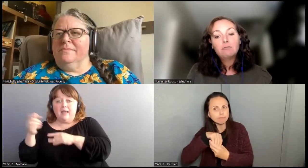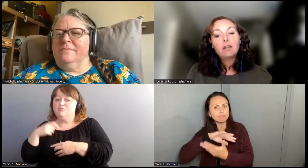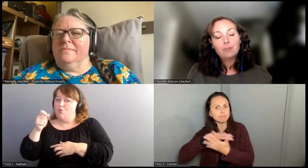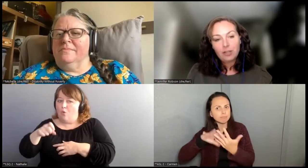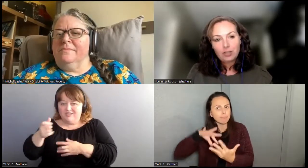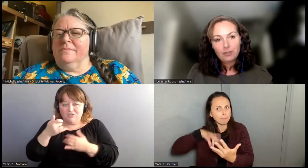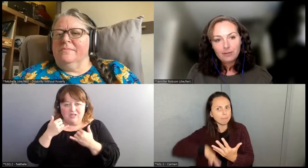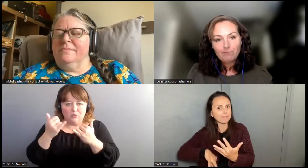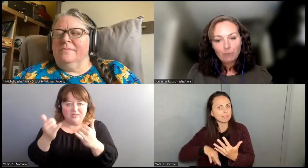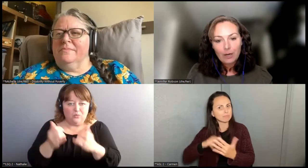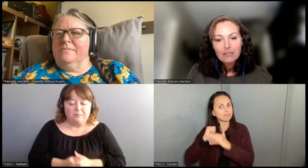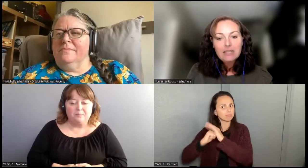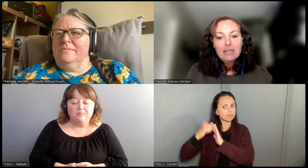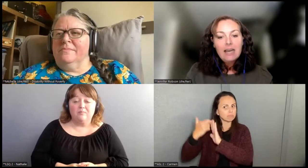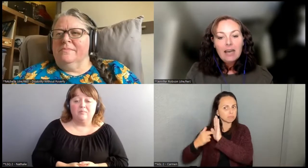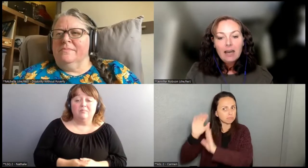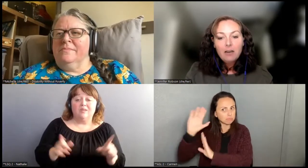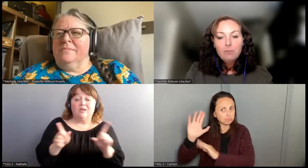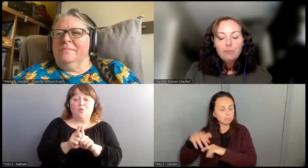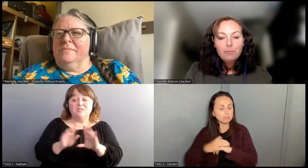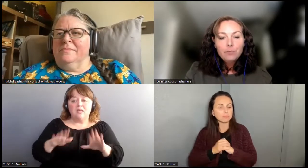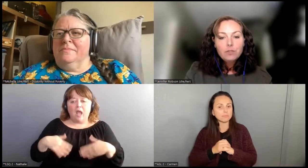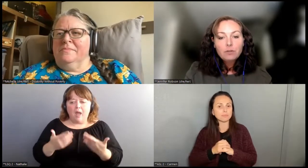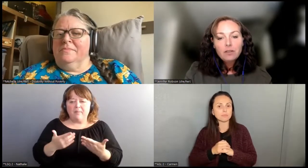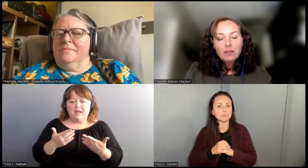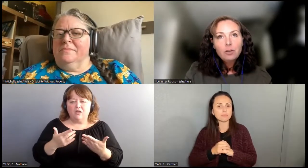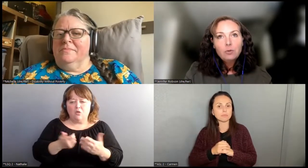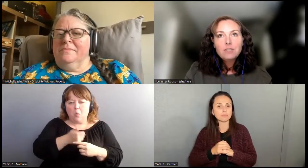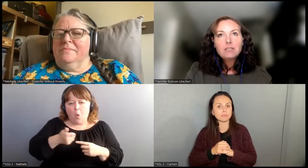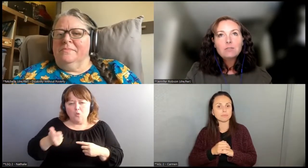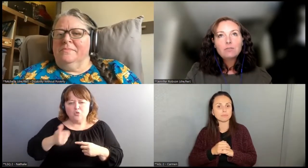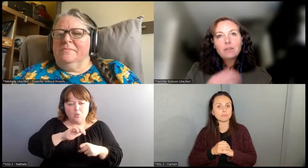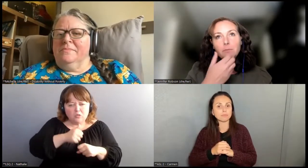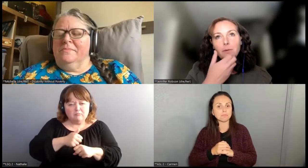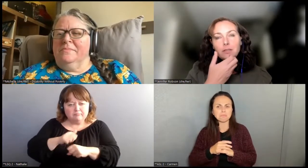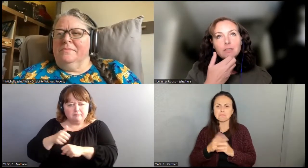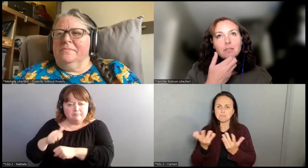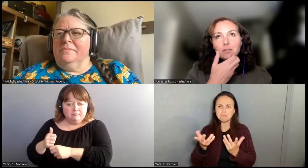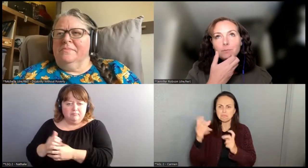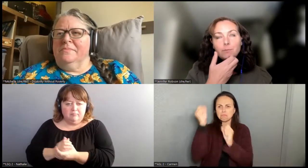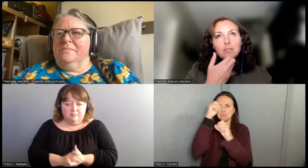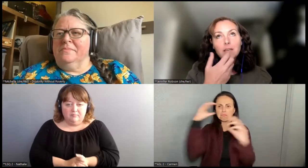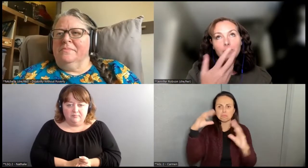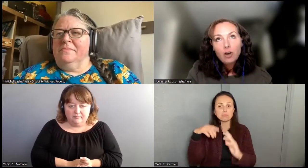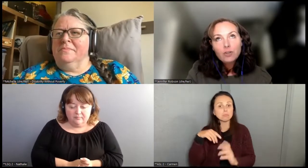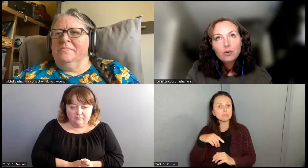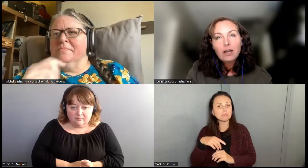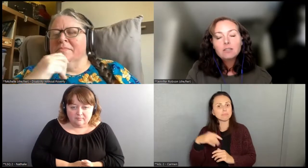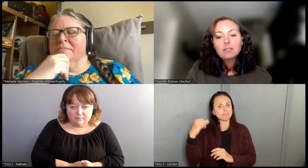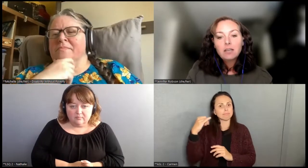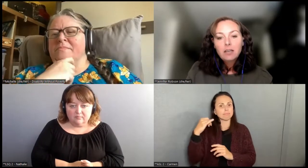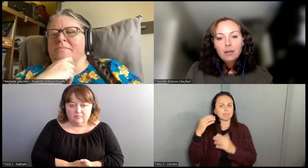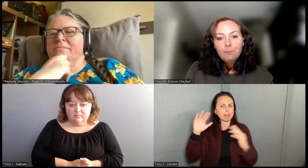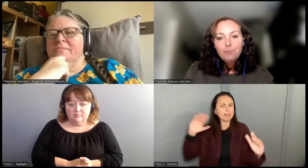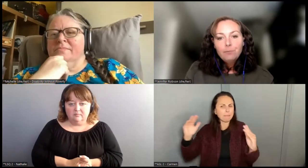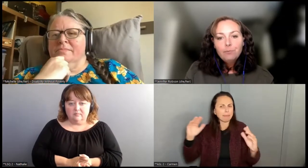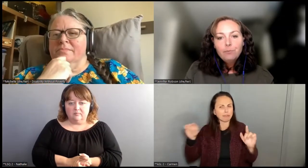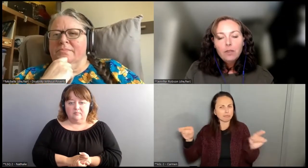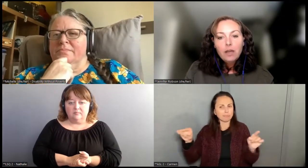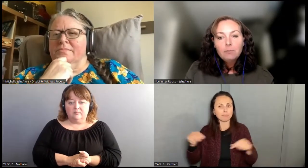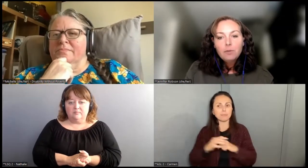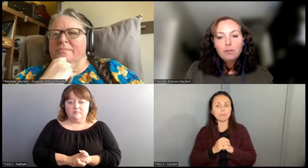IN REGULATIONS, RIGHT. SO YOU KNOW, JUST TO SORT OF THINK ABOUT THIS AS TO GIVE CONTRAST,